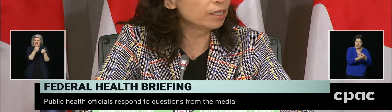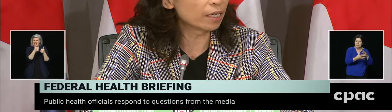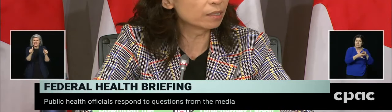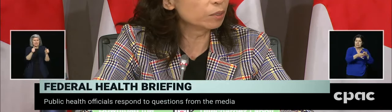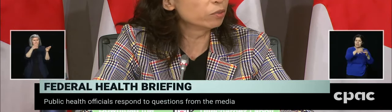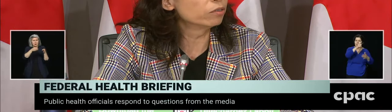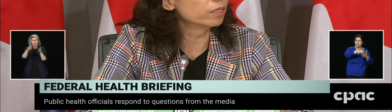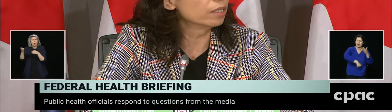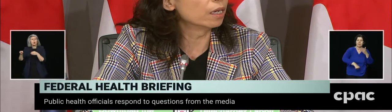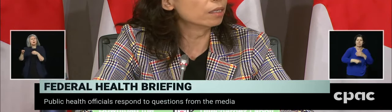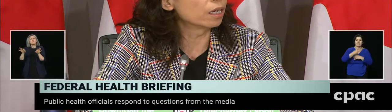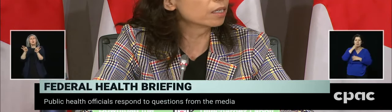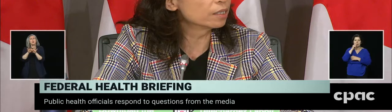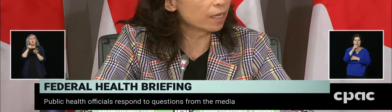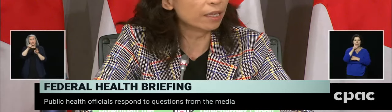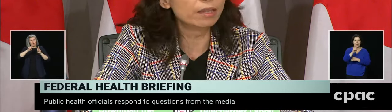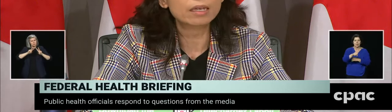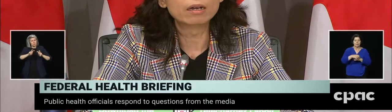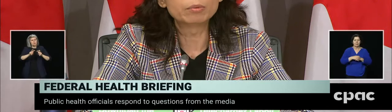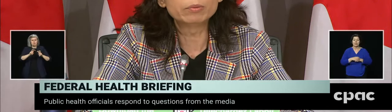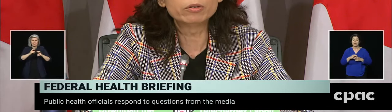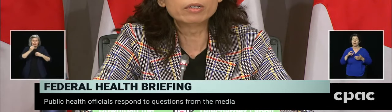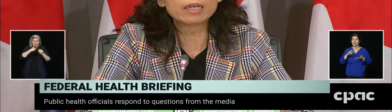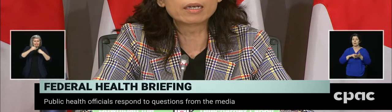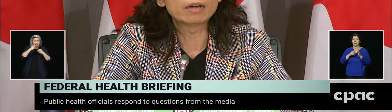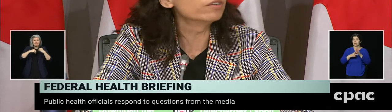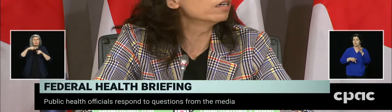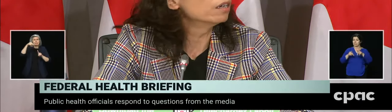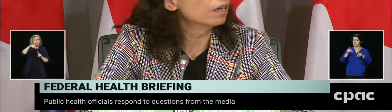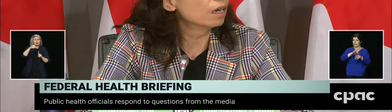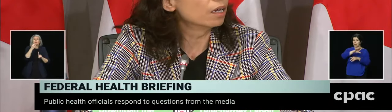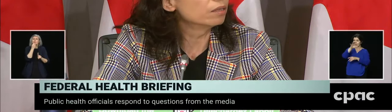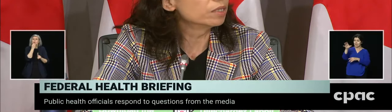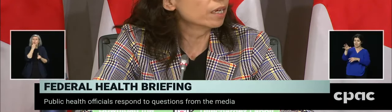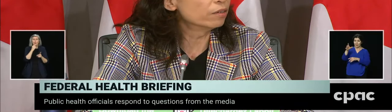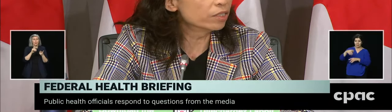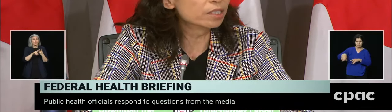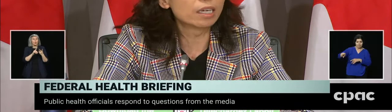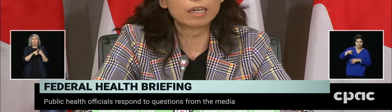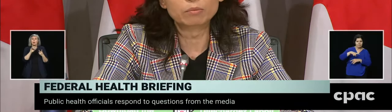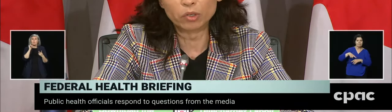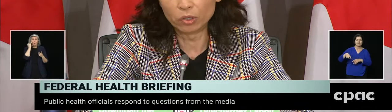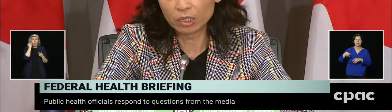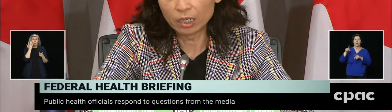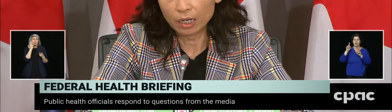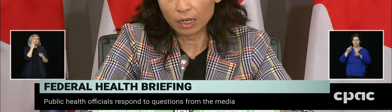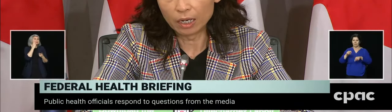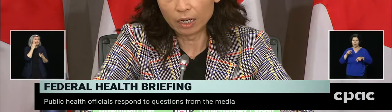SHOULD LOOK AT IN TERMS OF THEIR DIET, WHETHER THEY'VE BEEN GOING